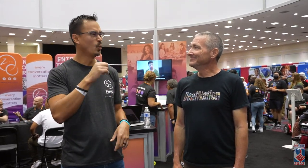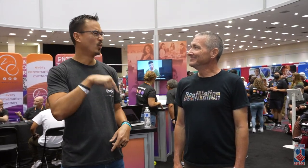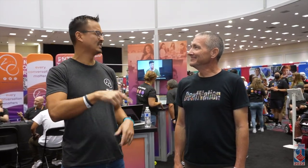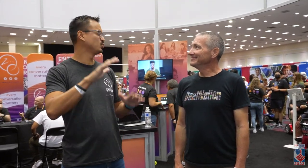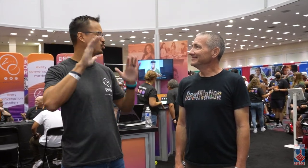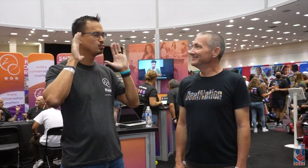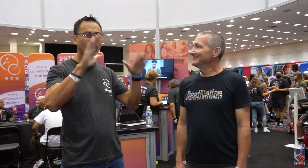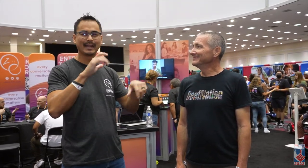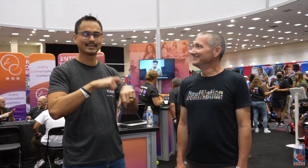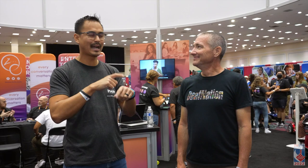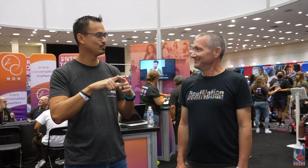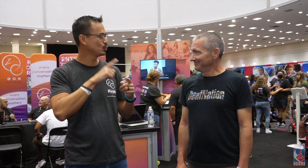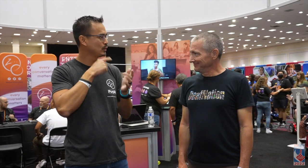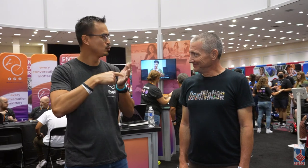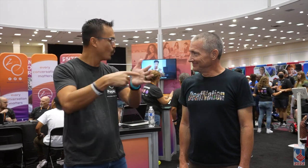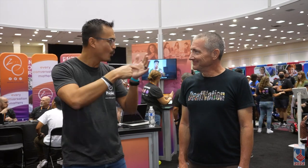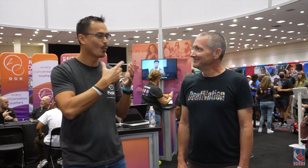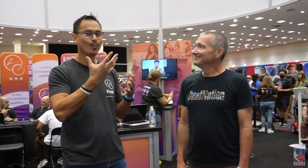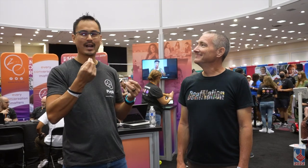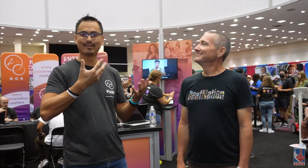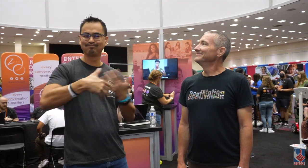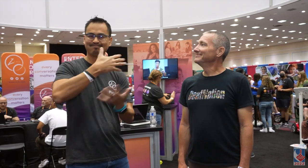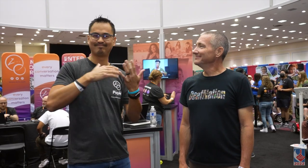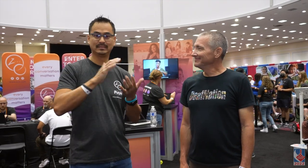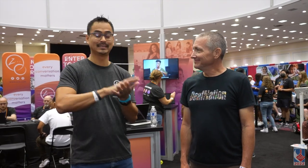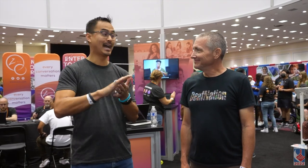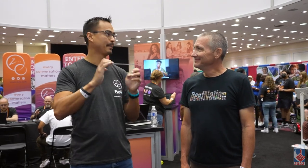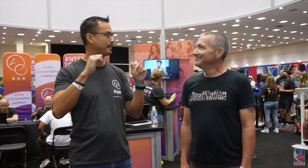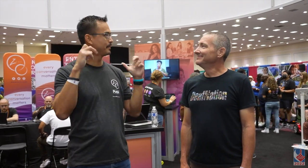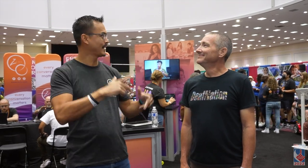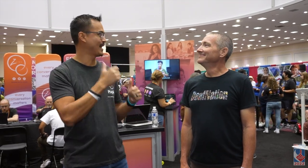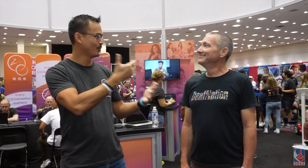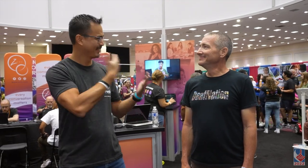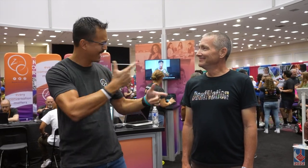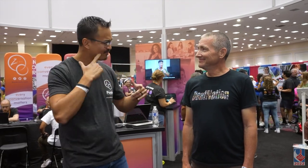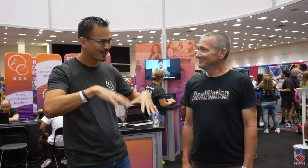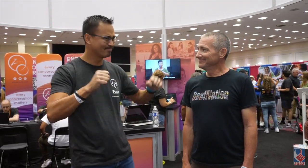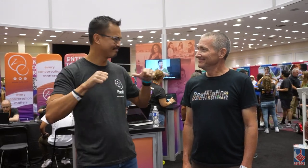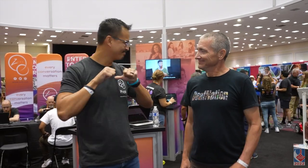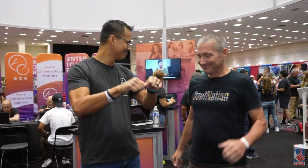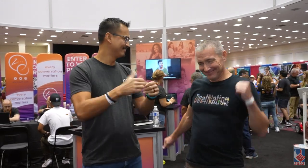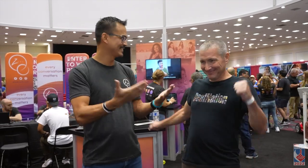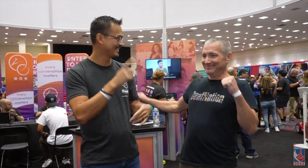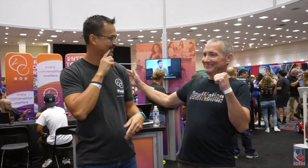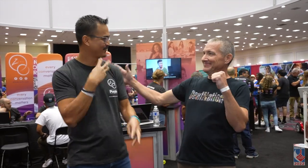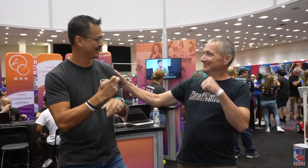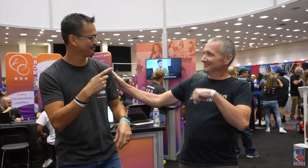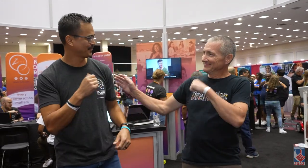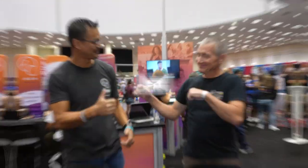so this is a great time to show everyone and meet everyone. It’s so nice to be back! Thank you so much for hosting and keeping DeafNation World Expo going! - Yes!